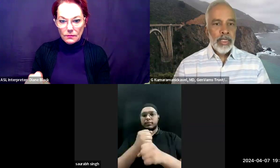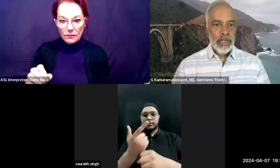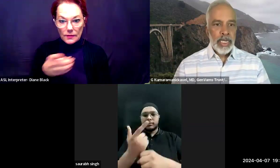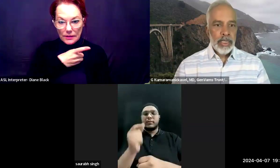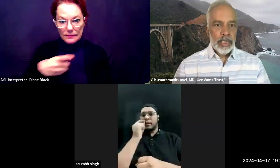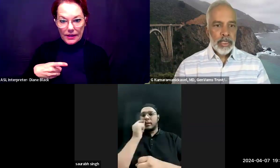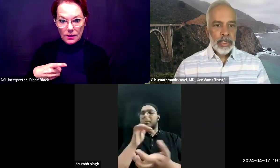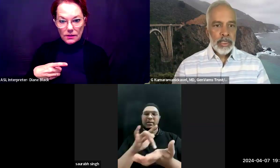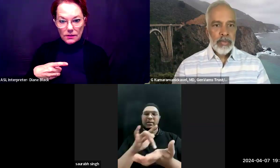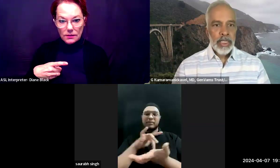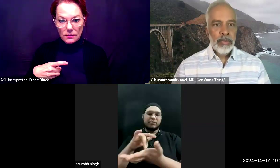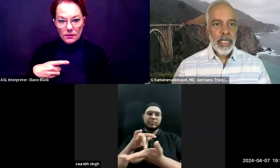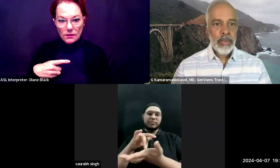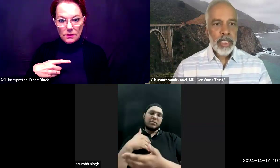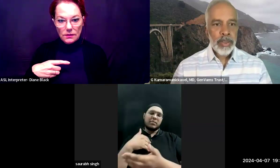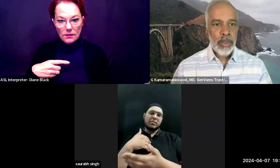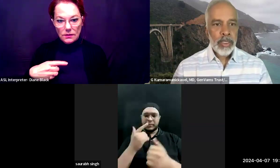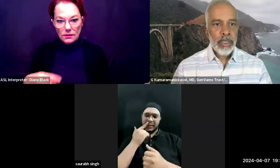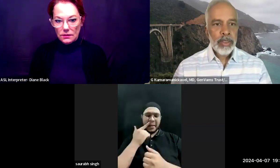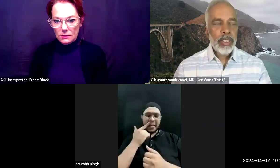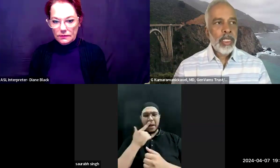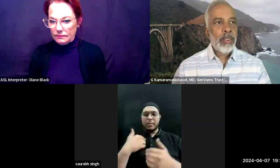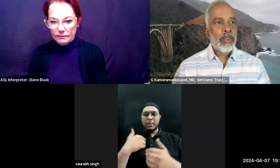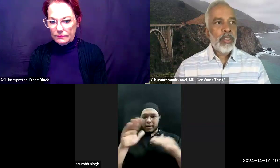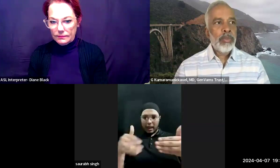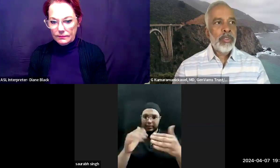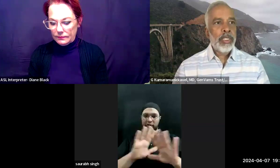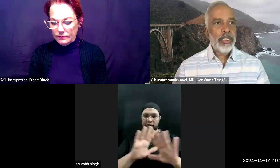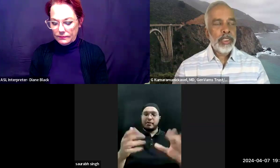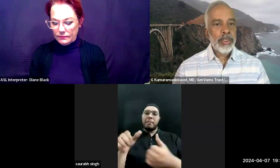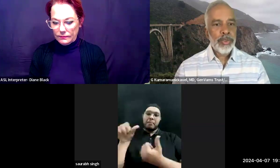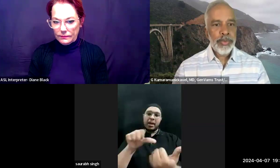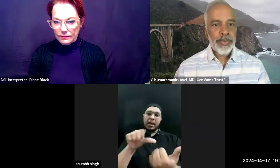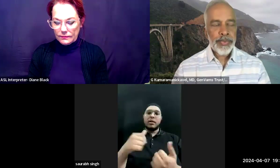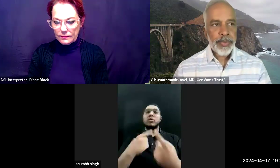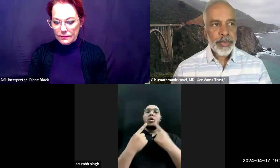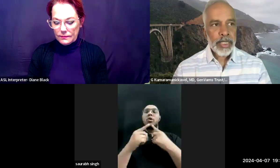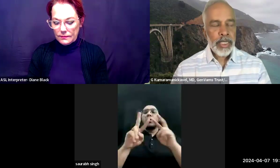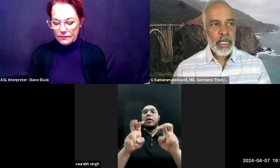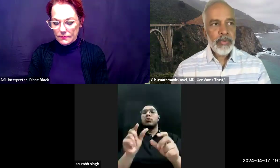So with that introduction, let me get back to my talk. And today I'll talk about Usher syndrome. And